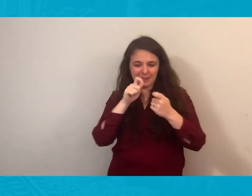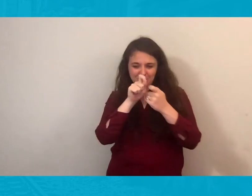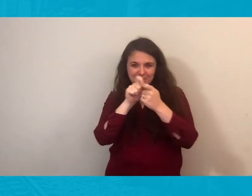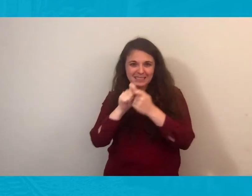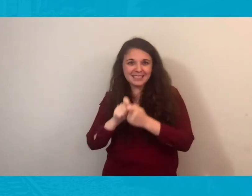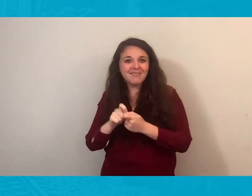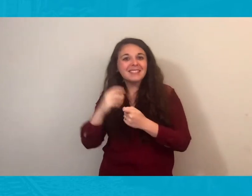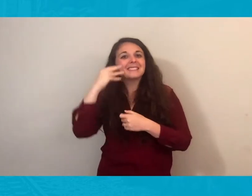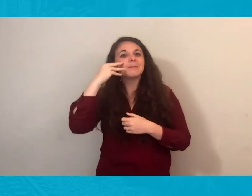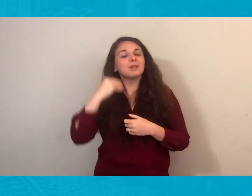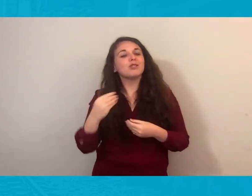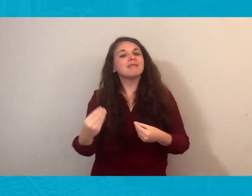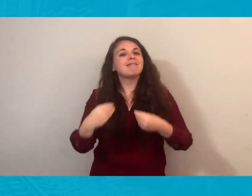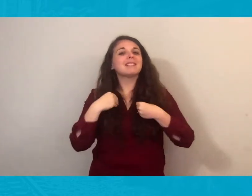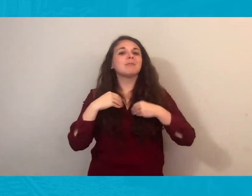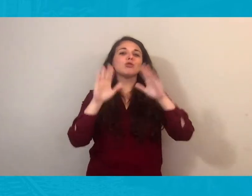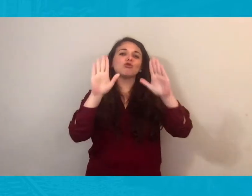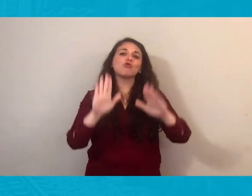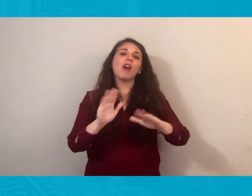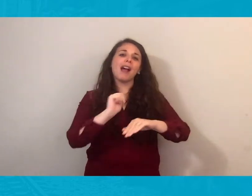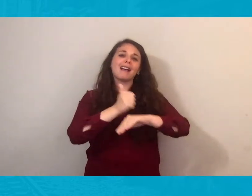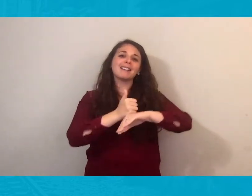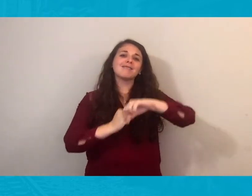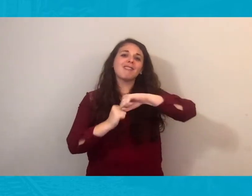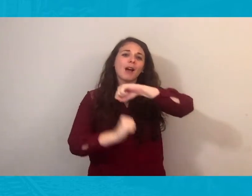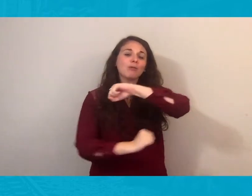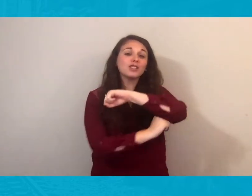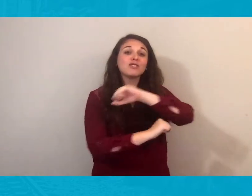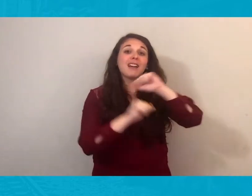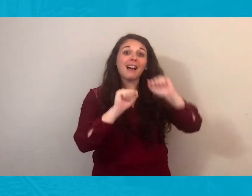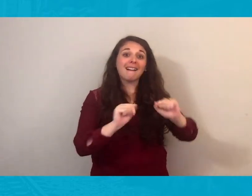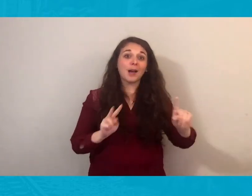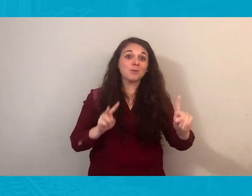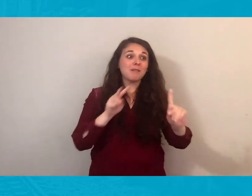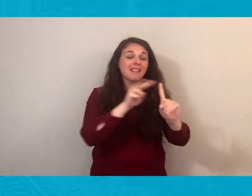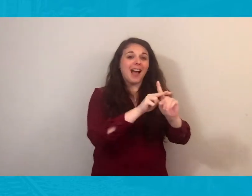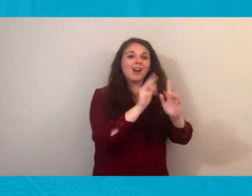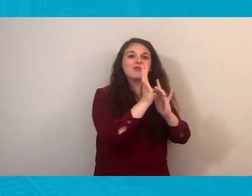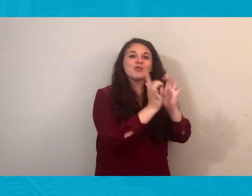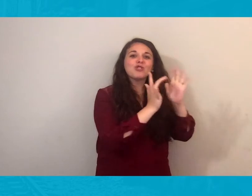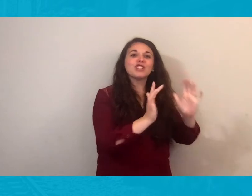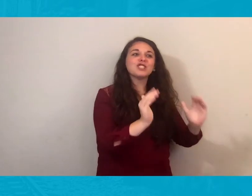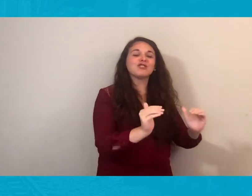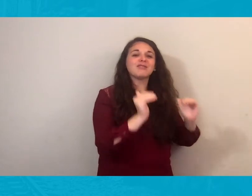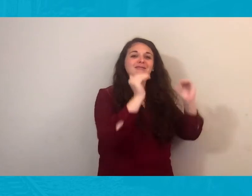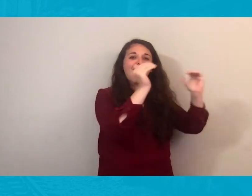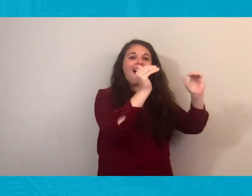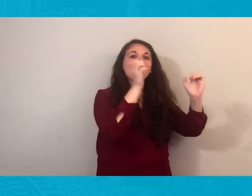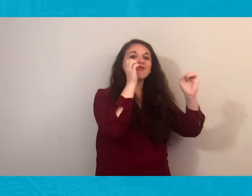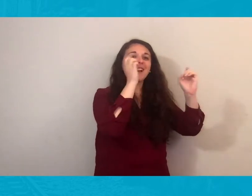but to have God given me those experiences, what a great foundation to know that I could apply those experiences